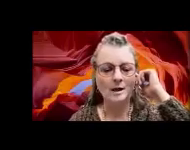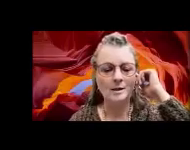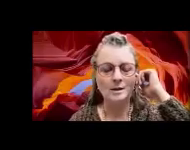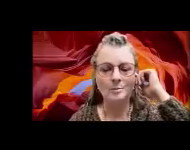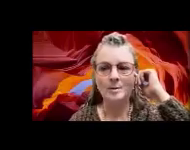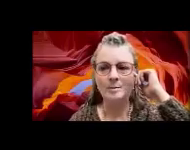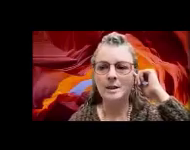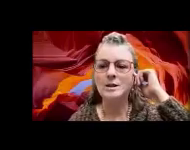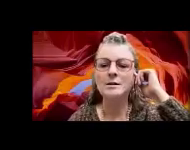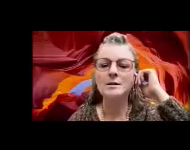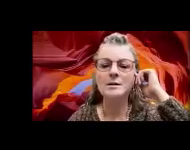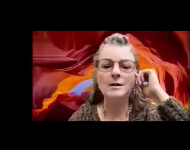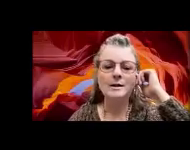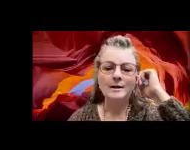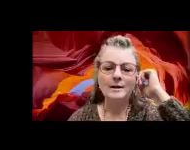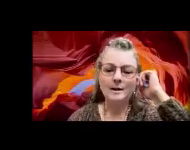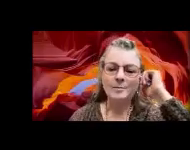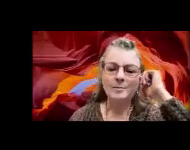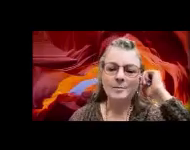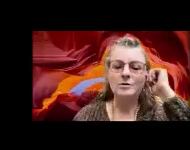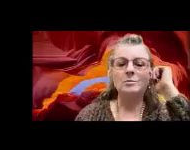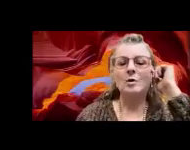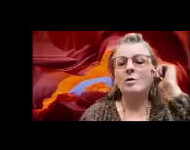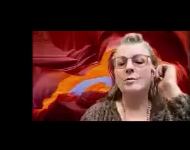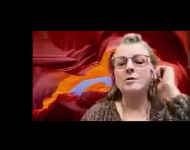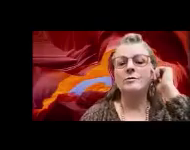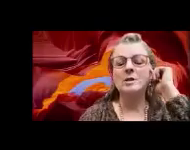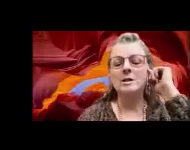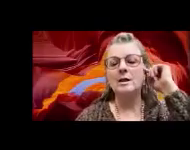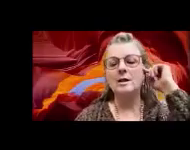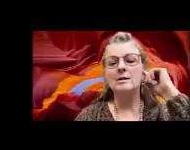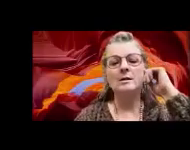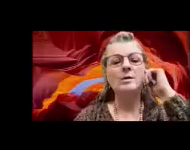autistic populations. These are some quotes from studies that we